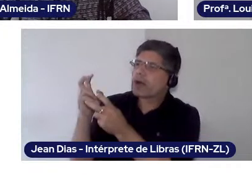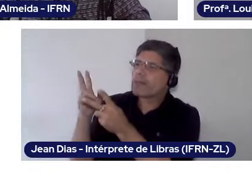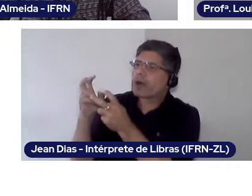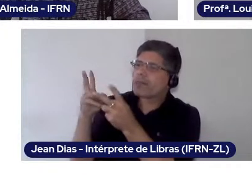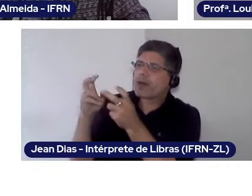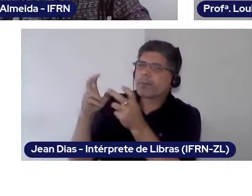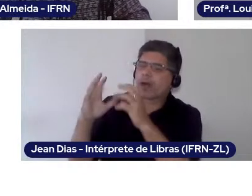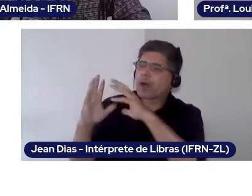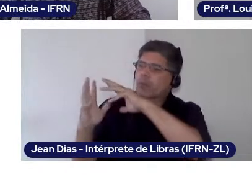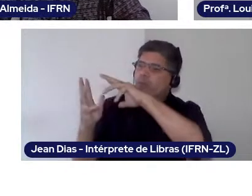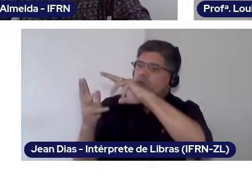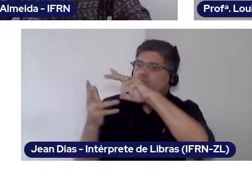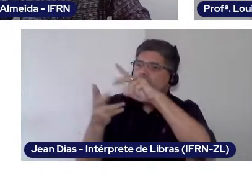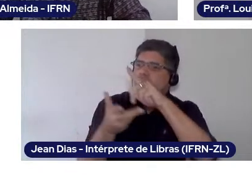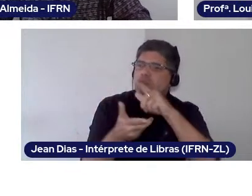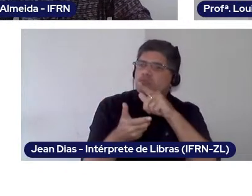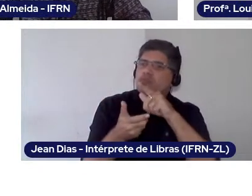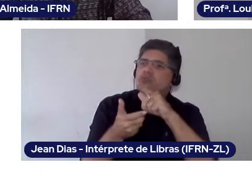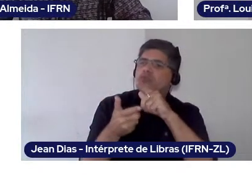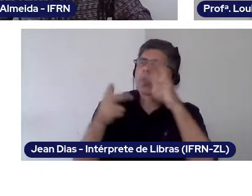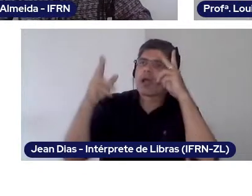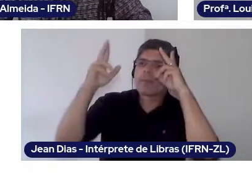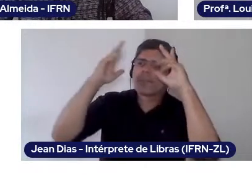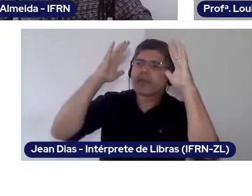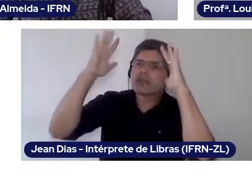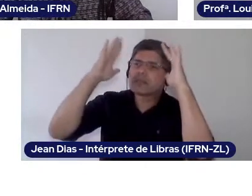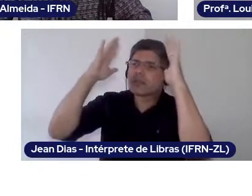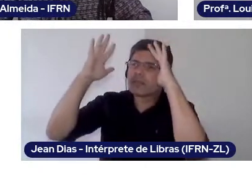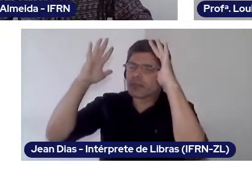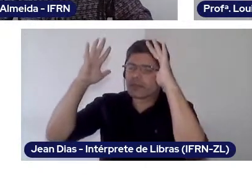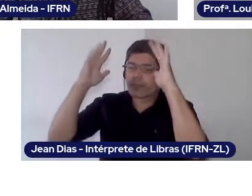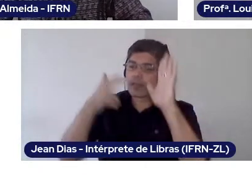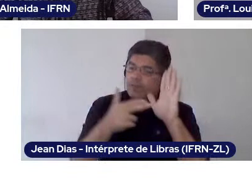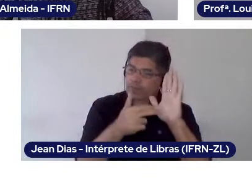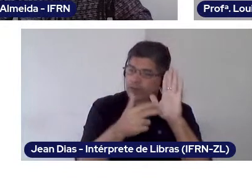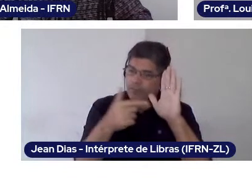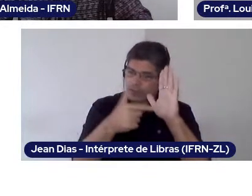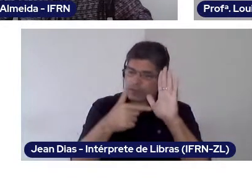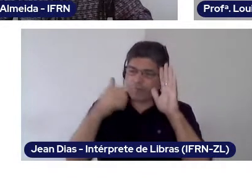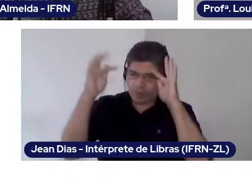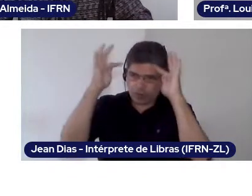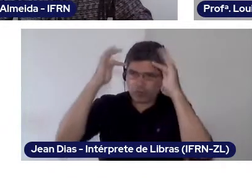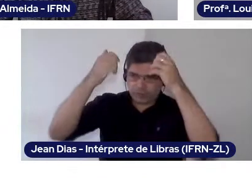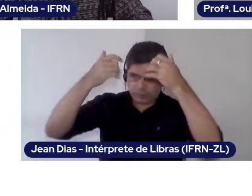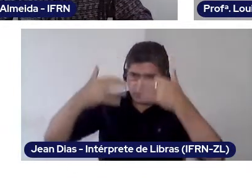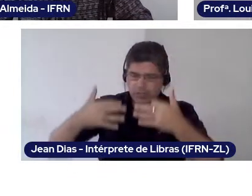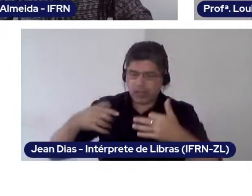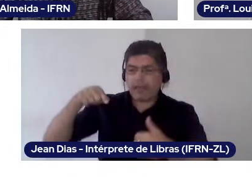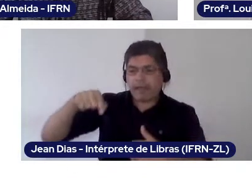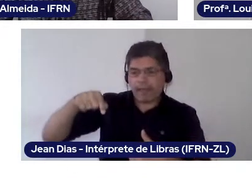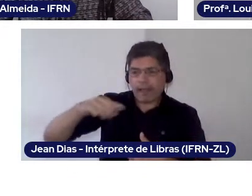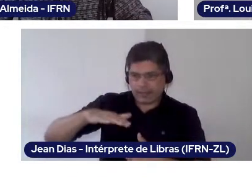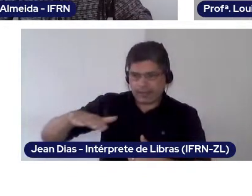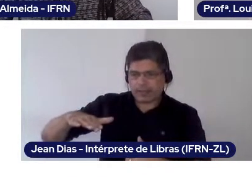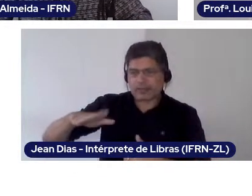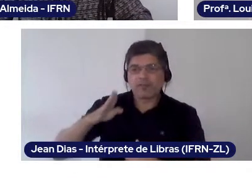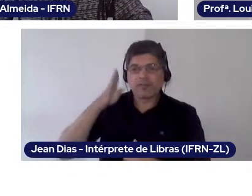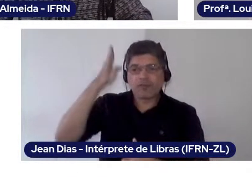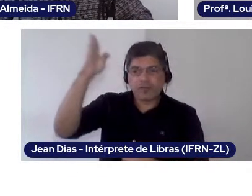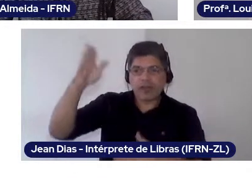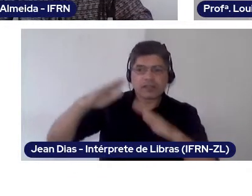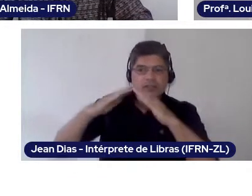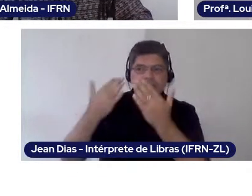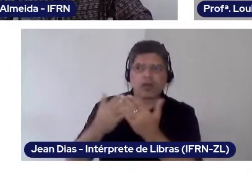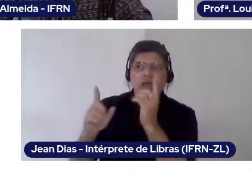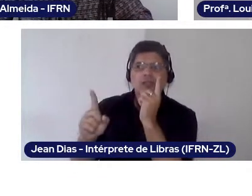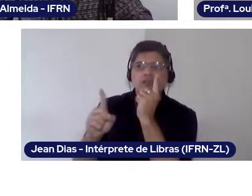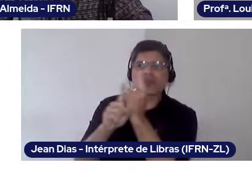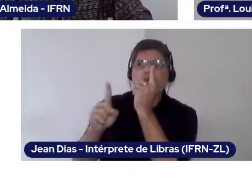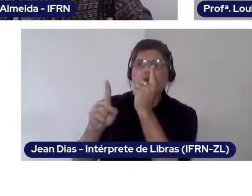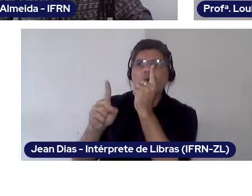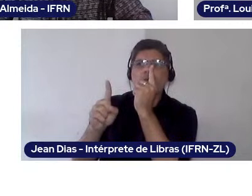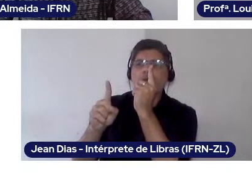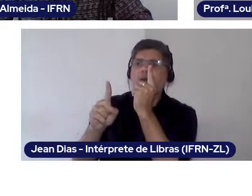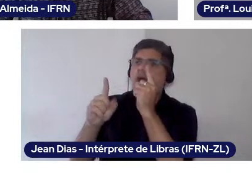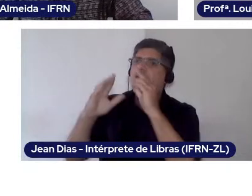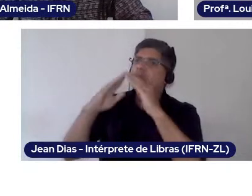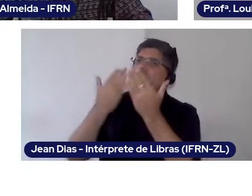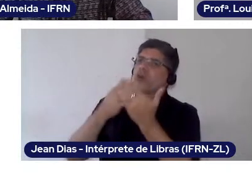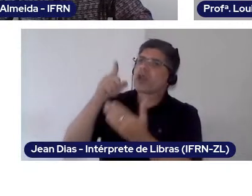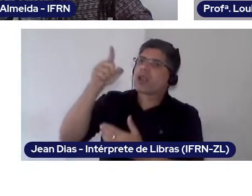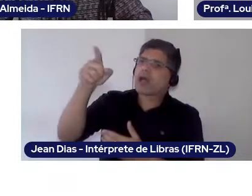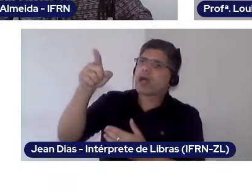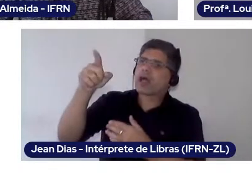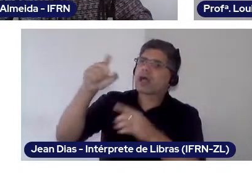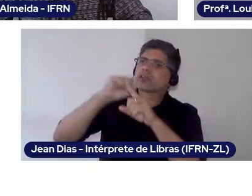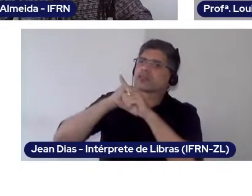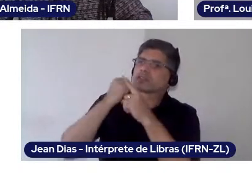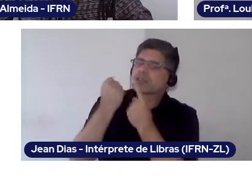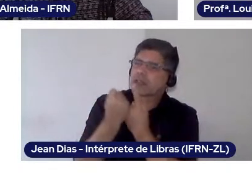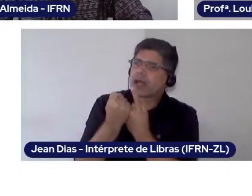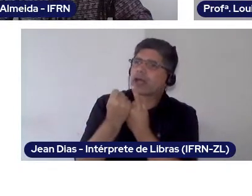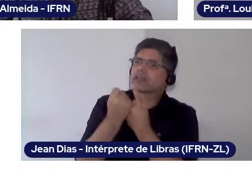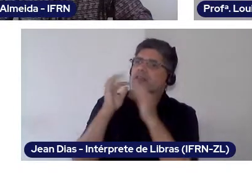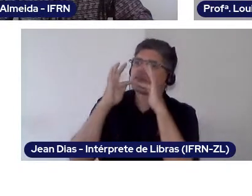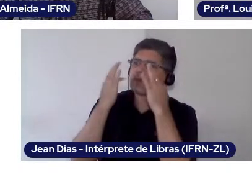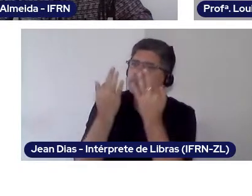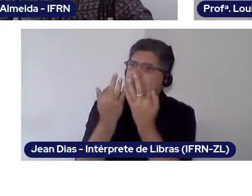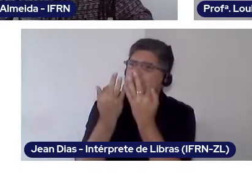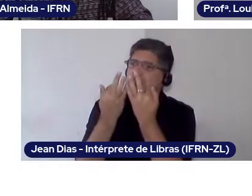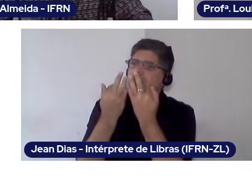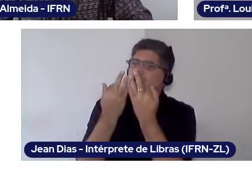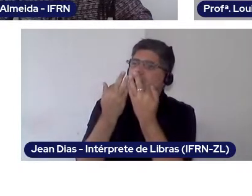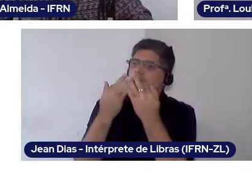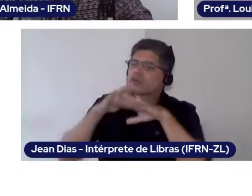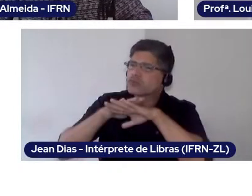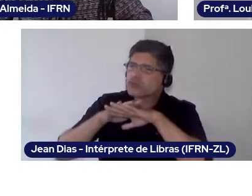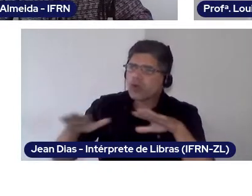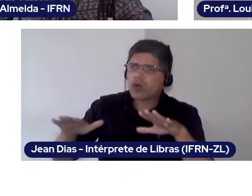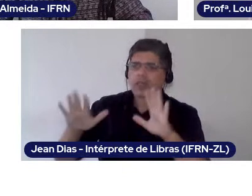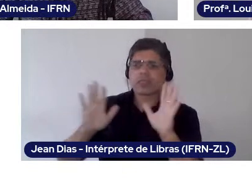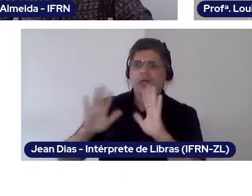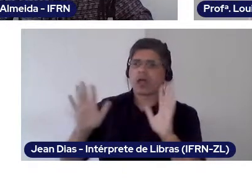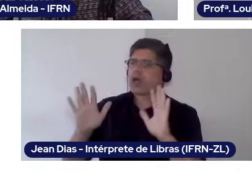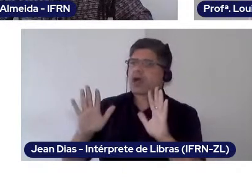As philosopher Hannah Arendt once wrote: school is where children find out that the world is not only their family, their neighborhood; that the world is so much bigger.